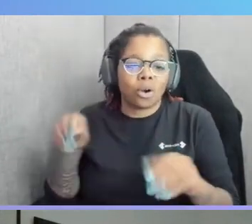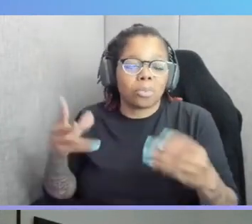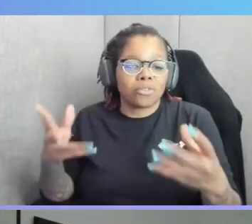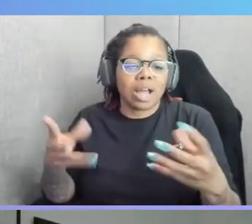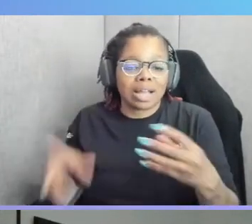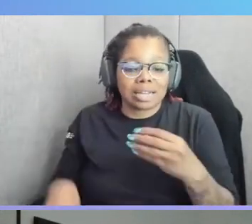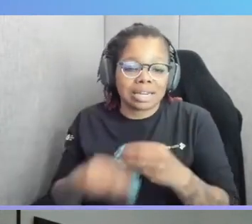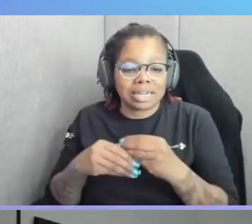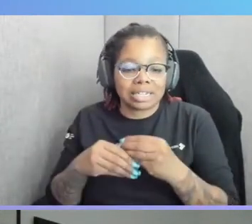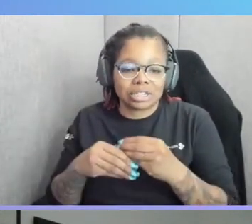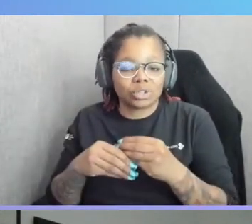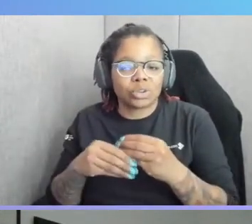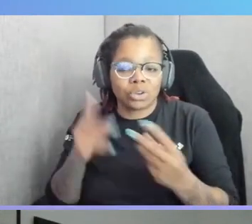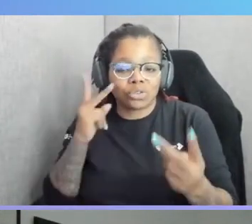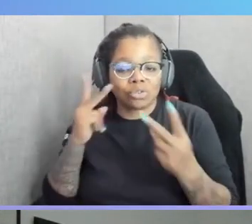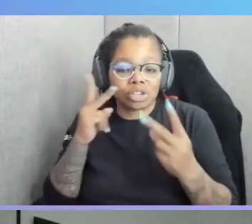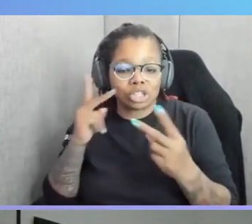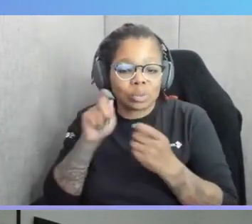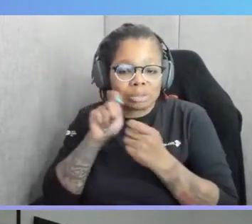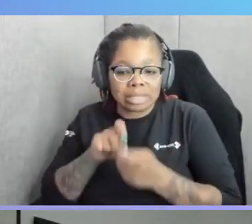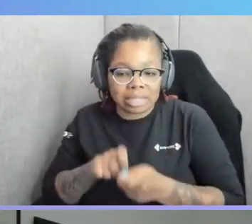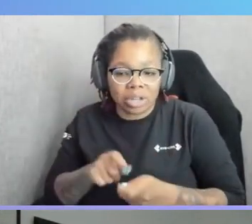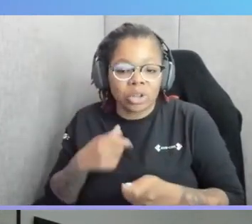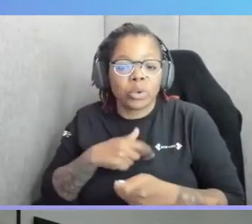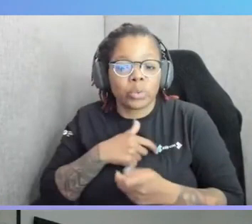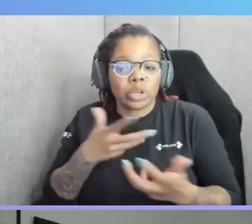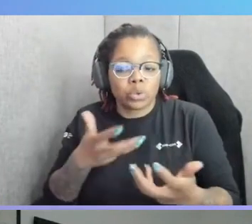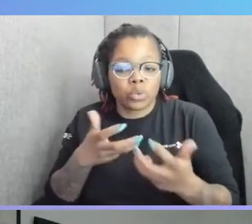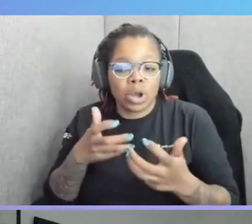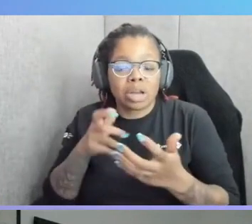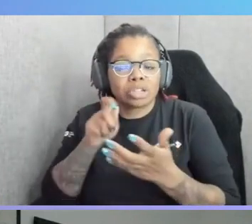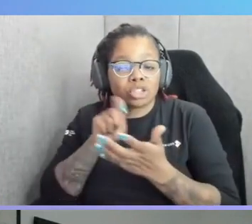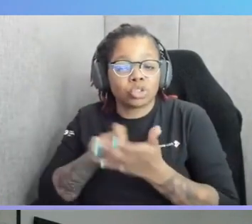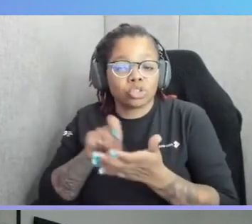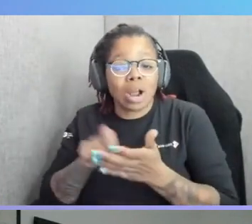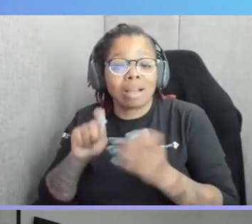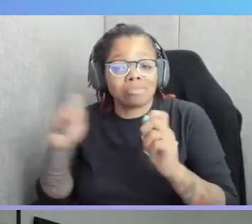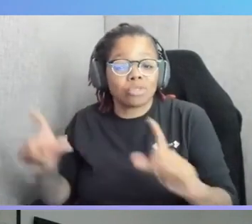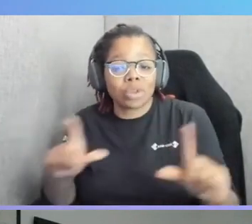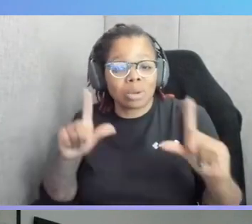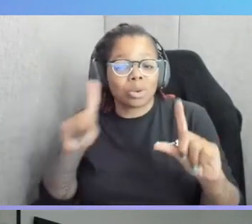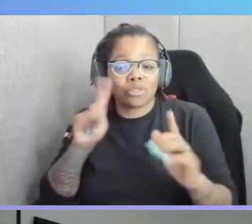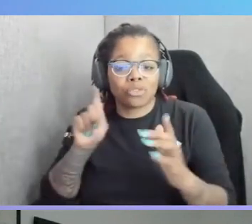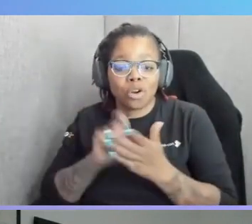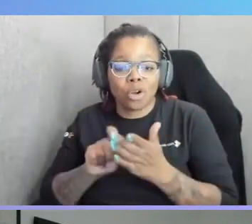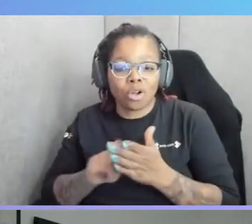like to write a framework for authors, uh, particularly at the